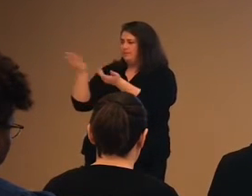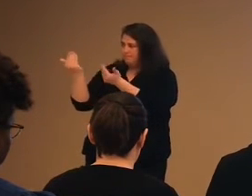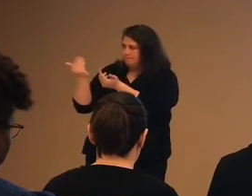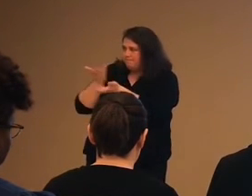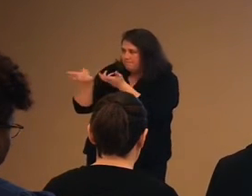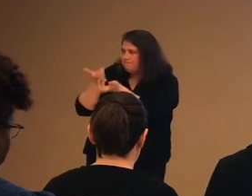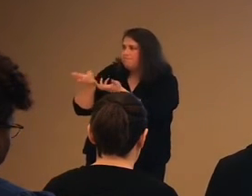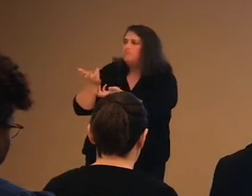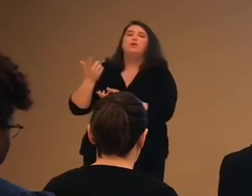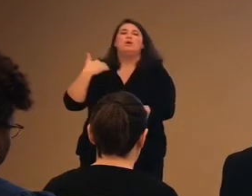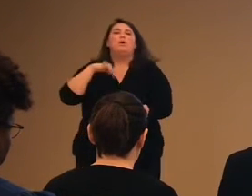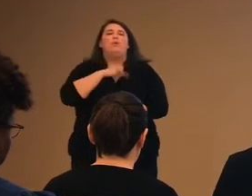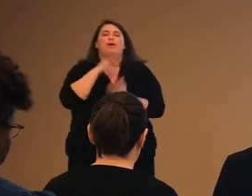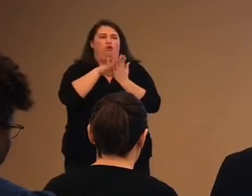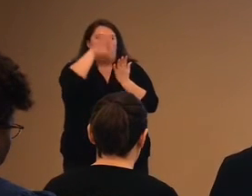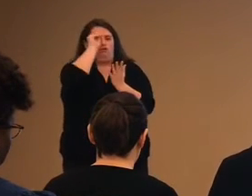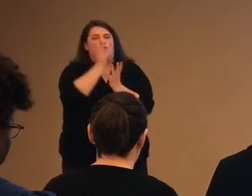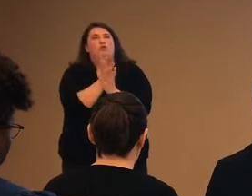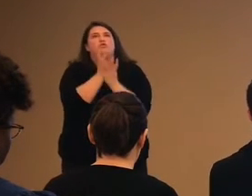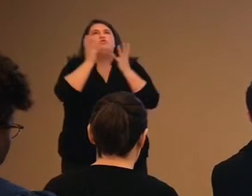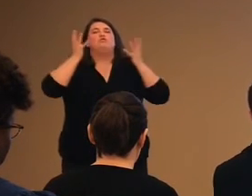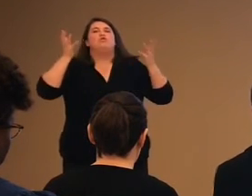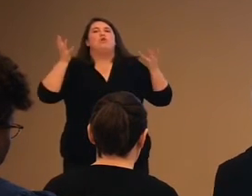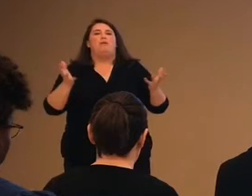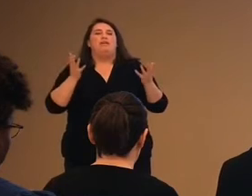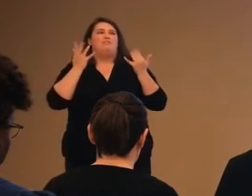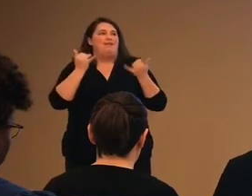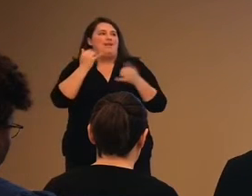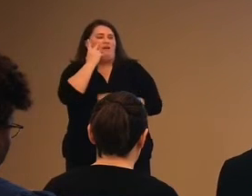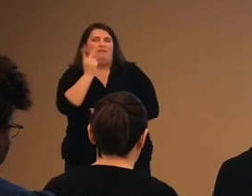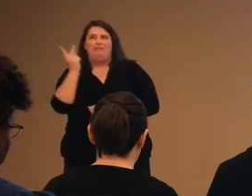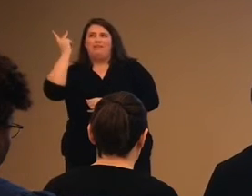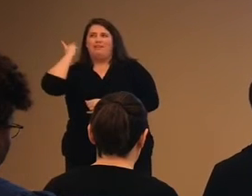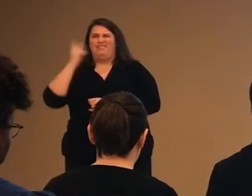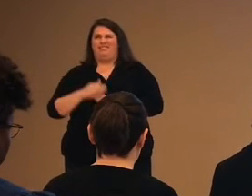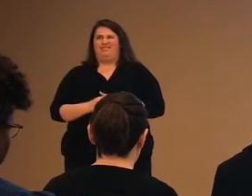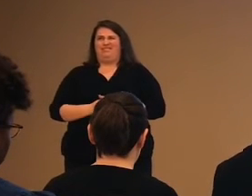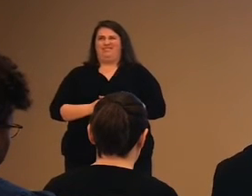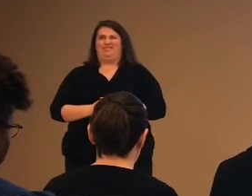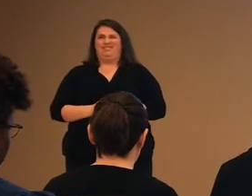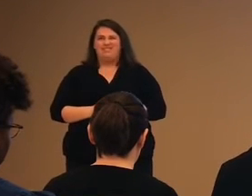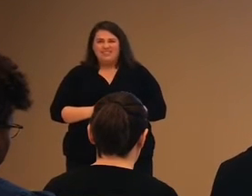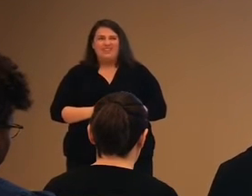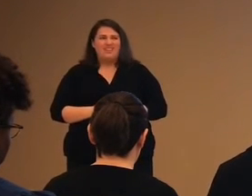We have both learned so much that looking back on that. We're just like oh that wasn't really that